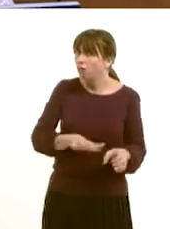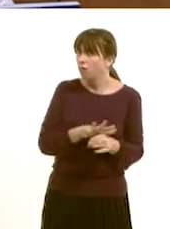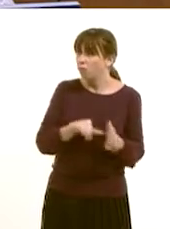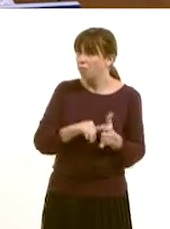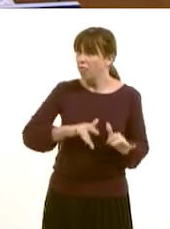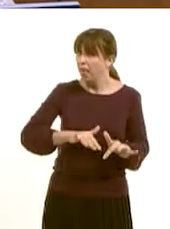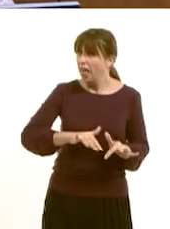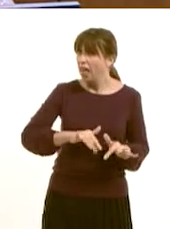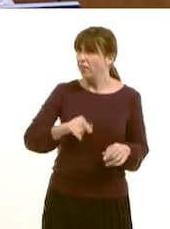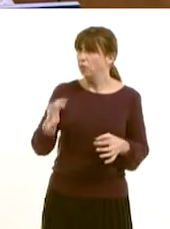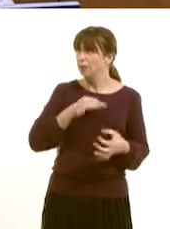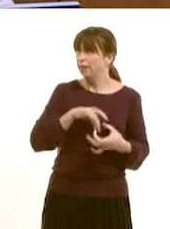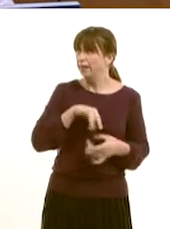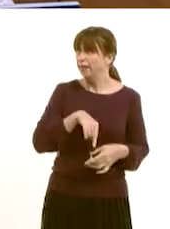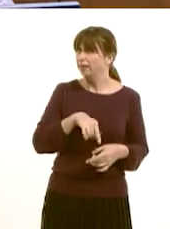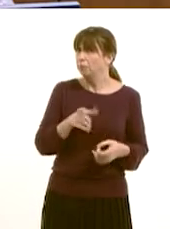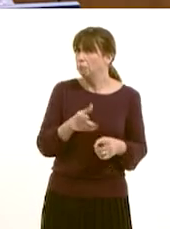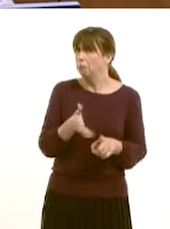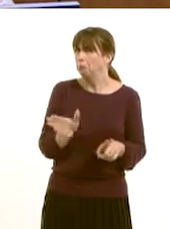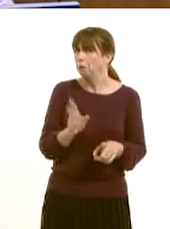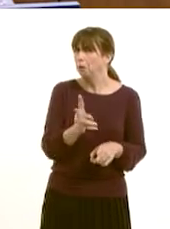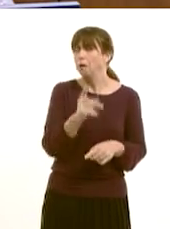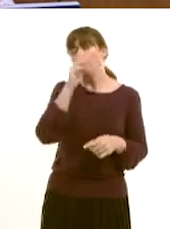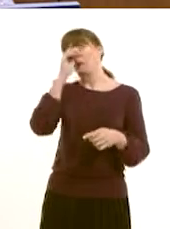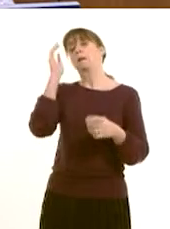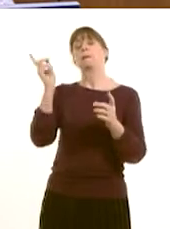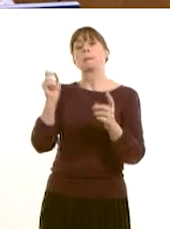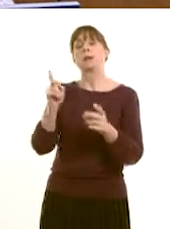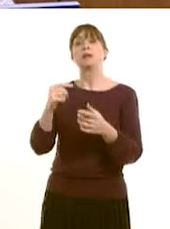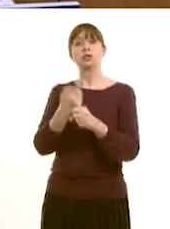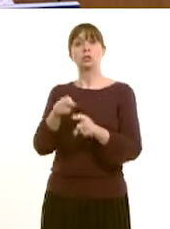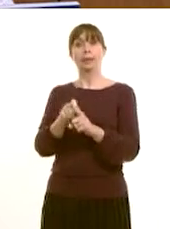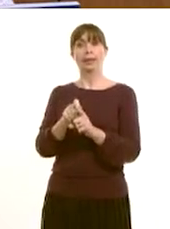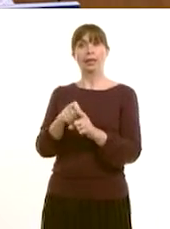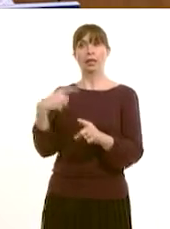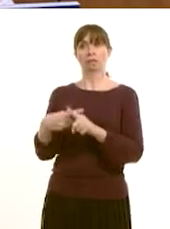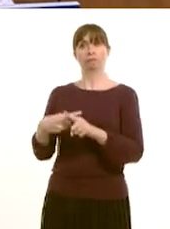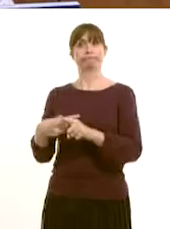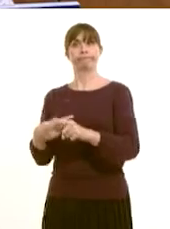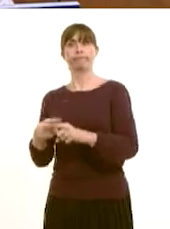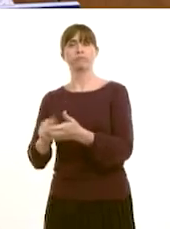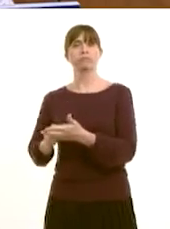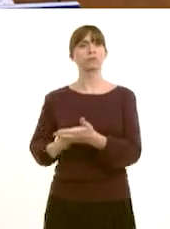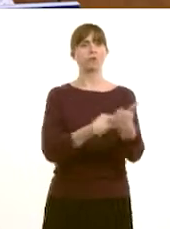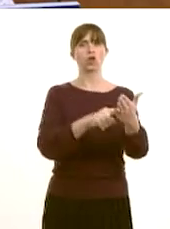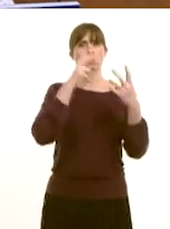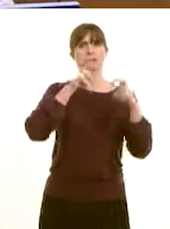itís right to say that more GPs are referring people at an early stage, quite naturally, if they suspect that cancer might be present.